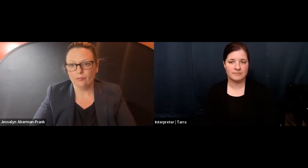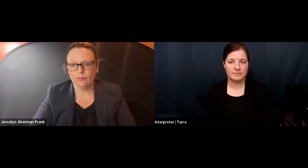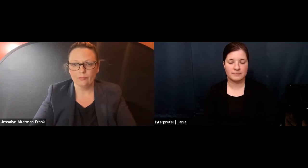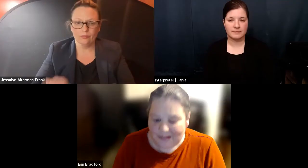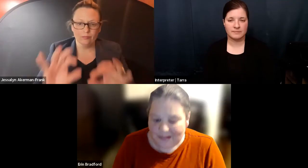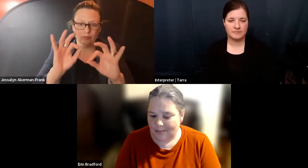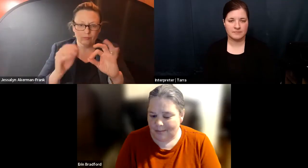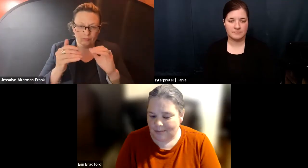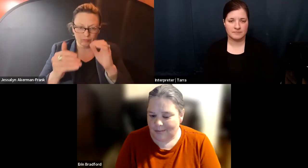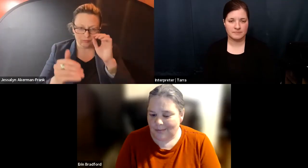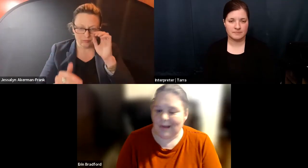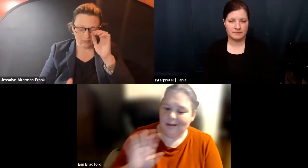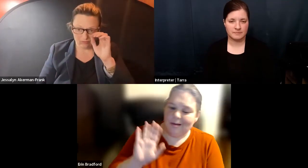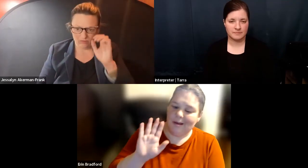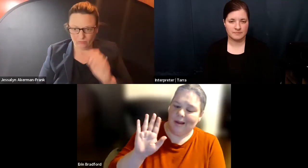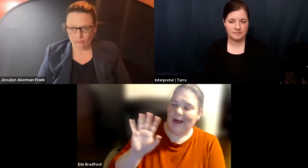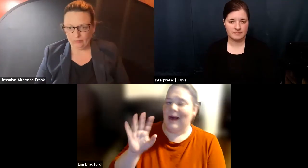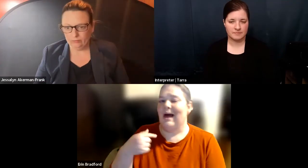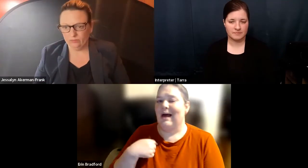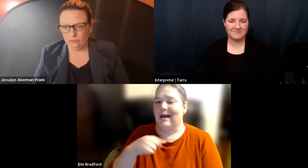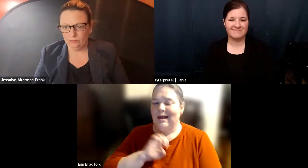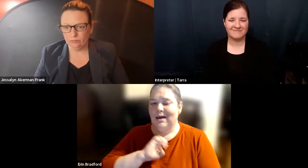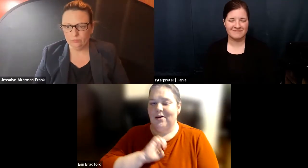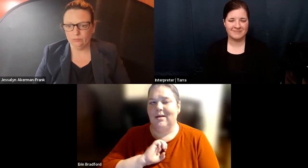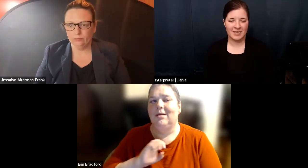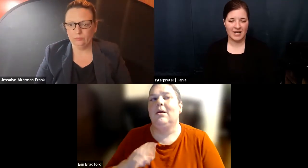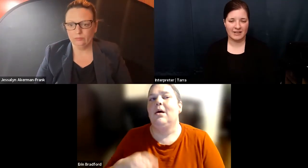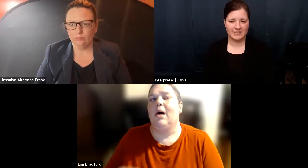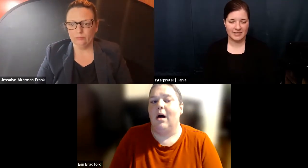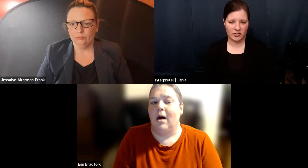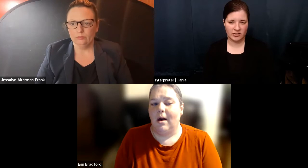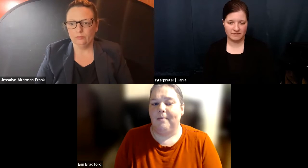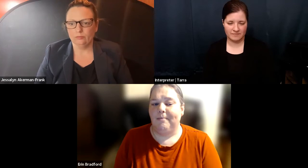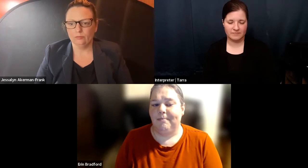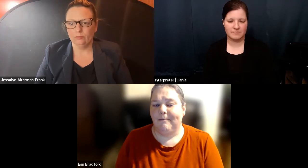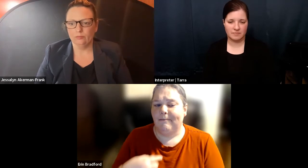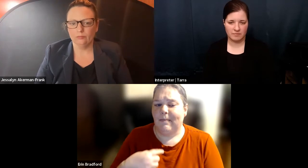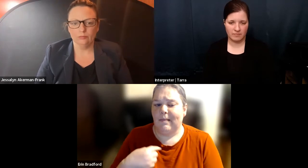And then I will spotlight Erin.